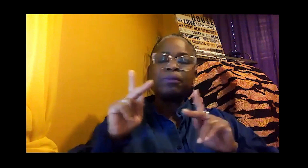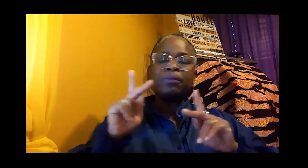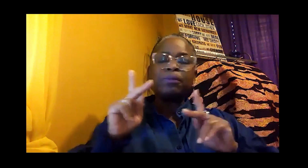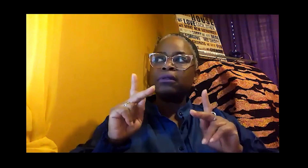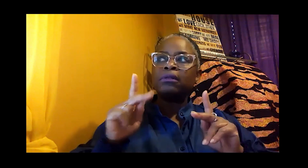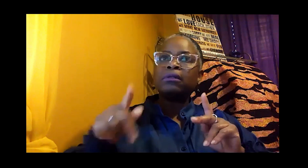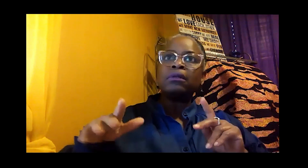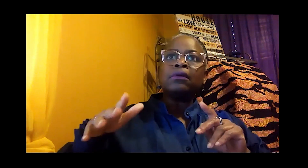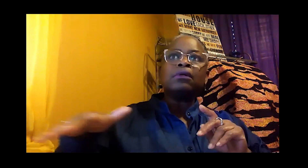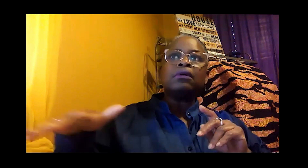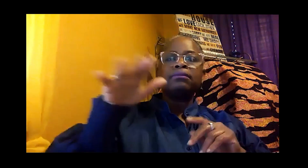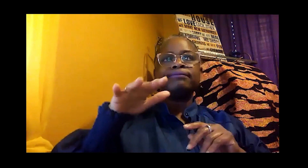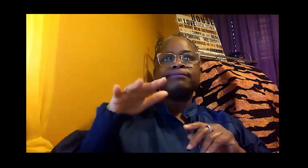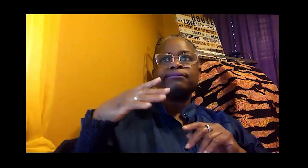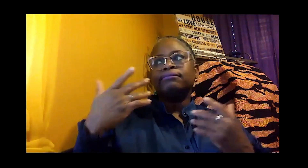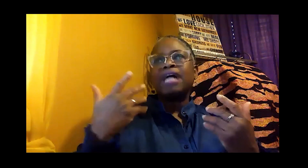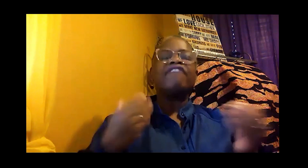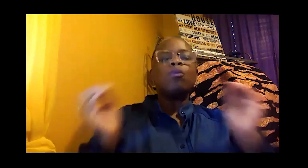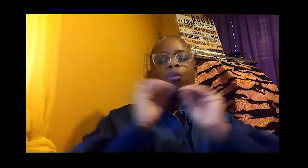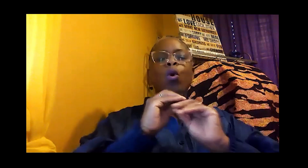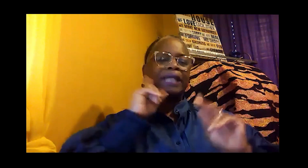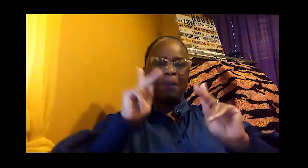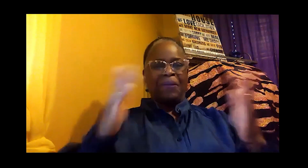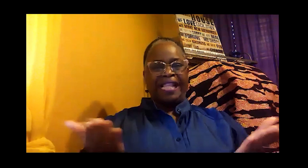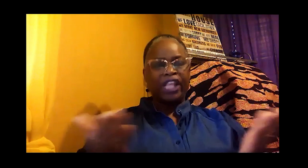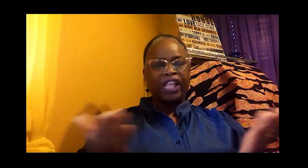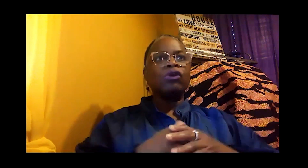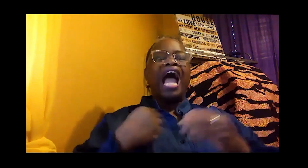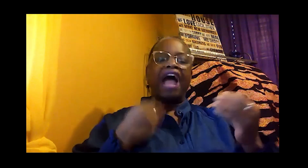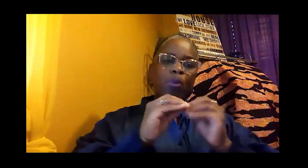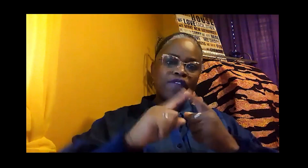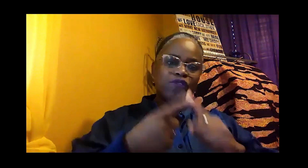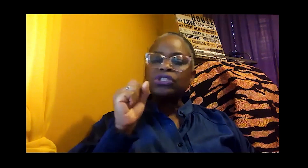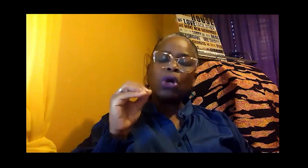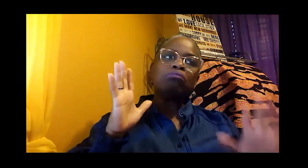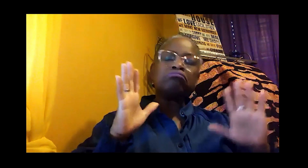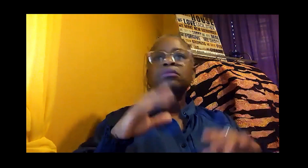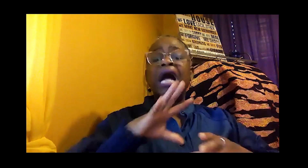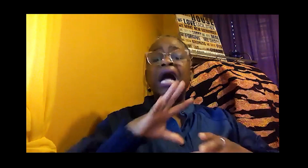The main reason I stayed in DC was for my family, and due to a number of Deaf people and friends,